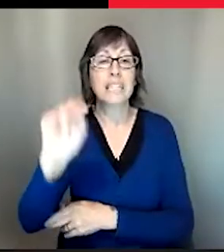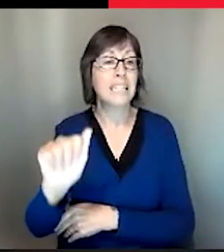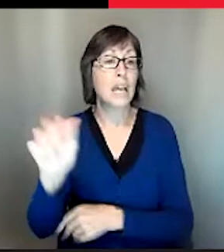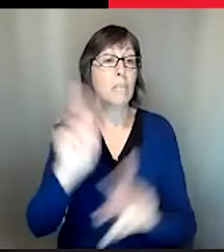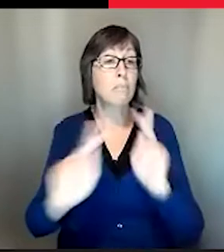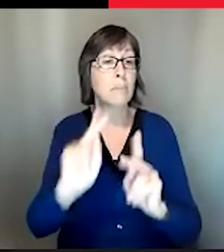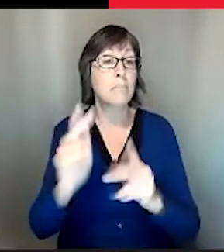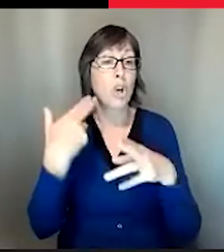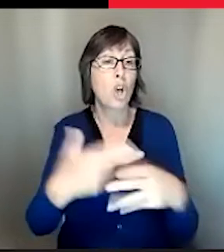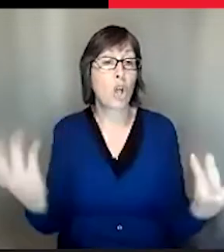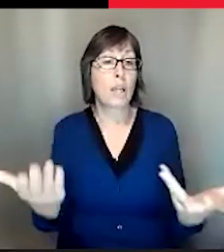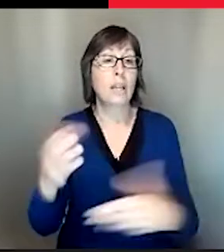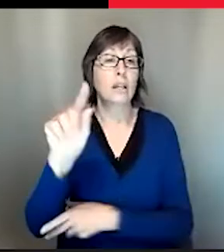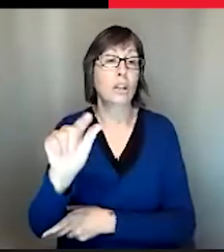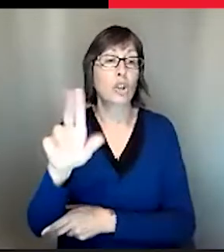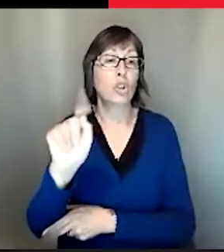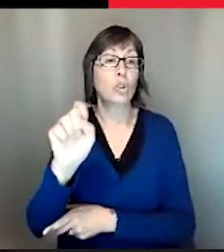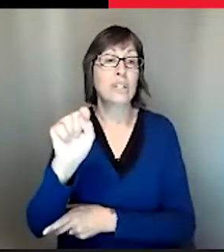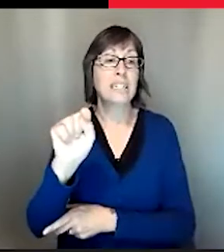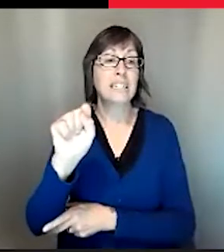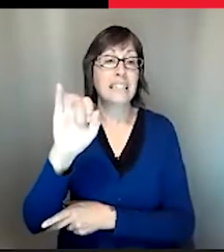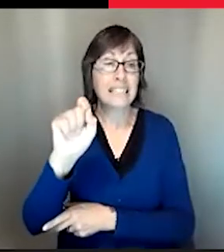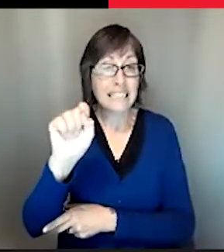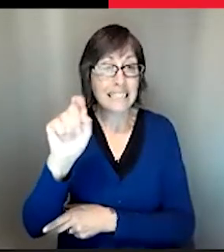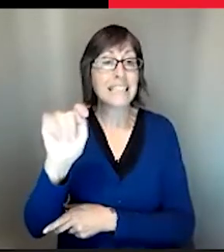We would like to acknowledge that this project will be located on the traditional territories